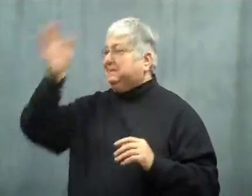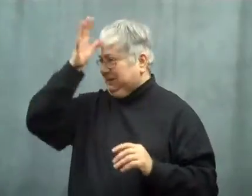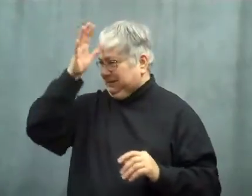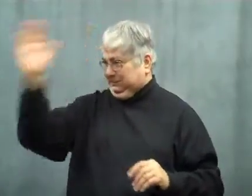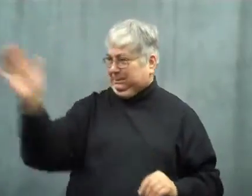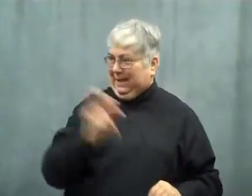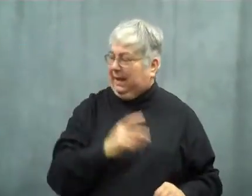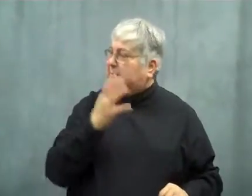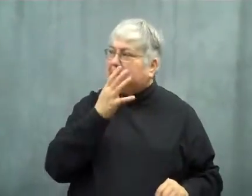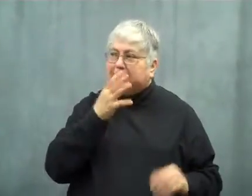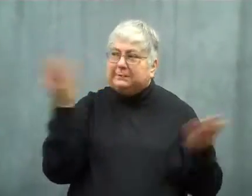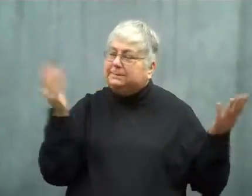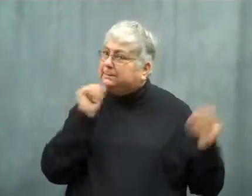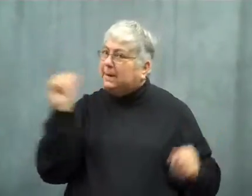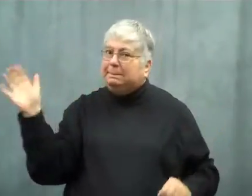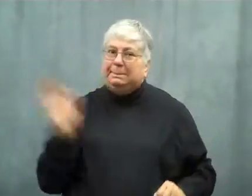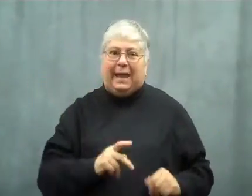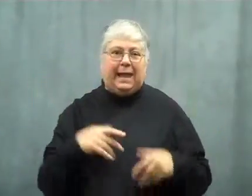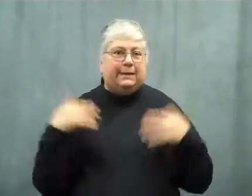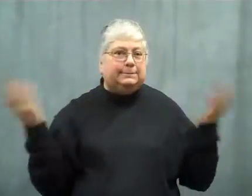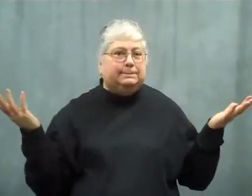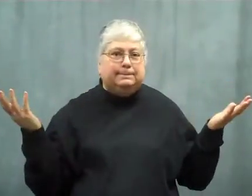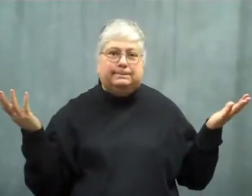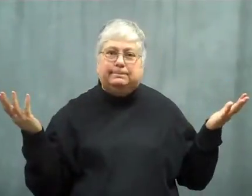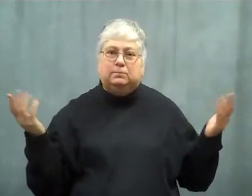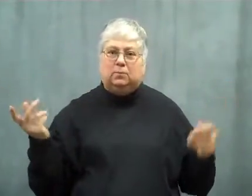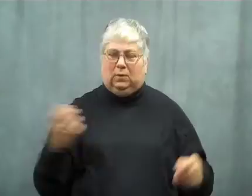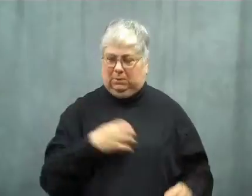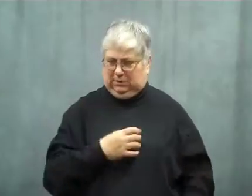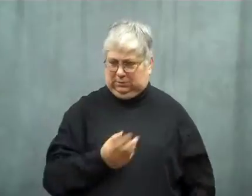dad came back, but mommy didn't.